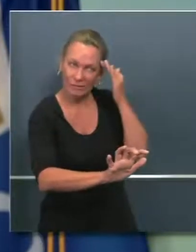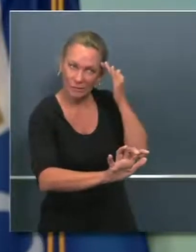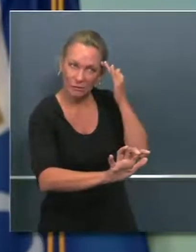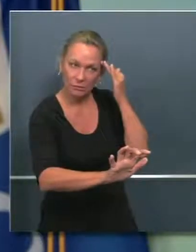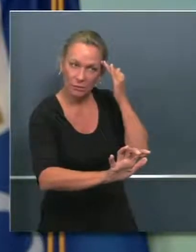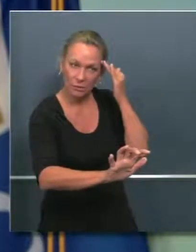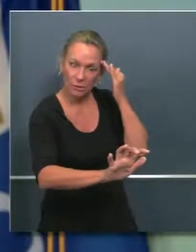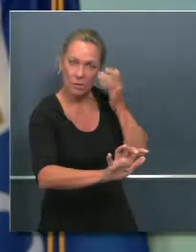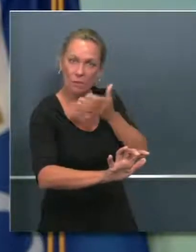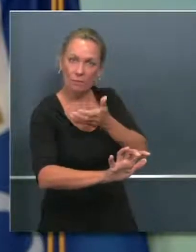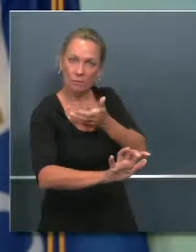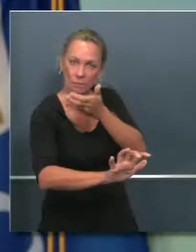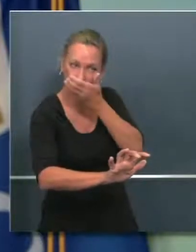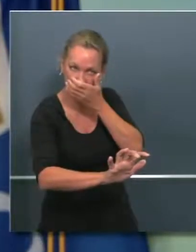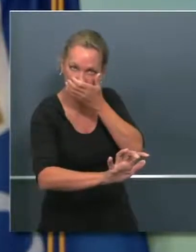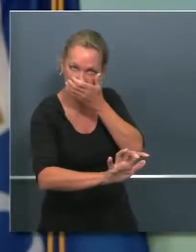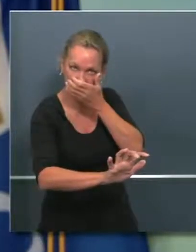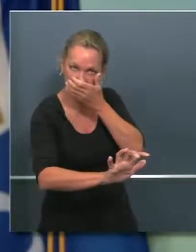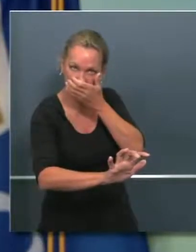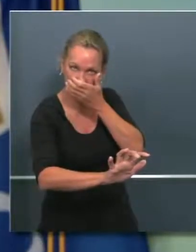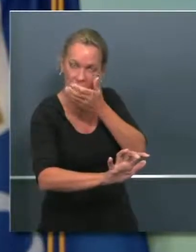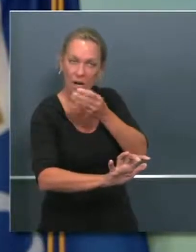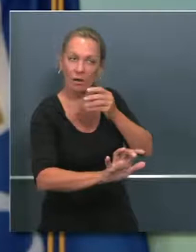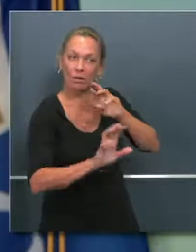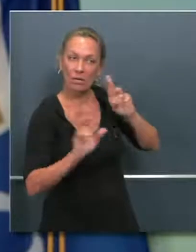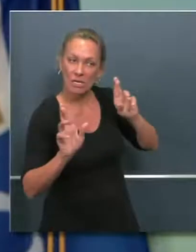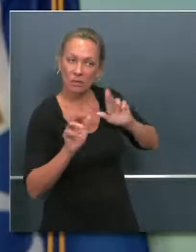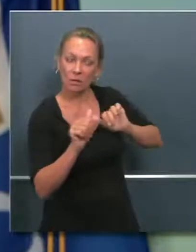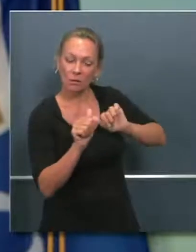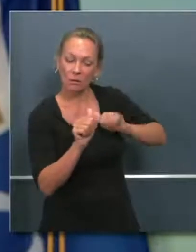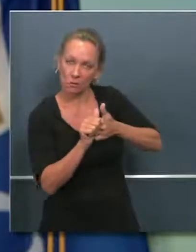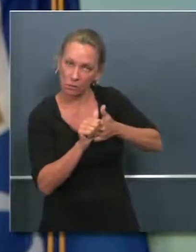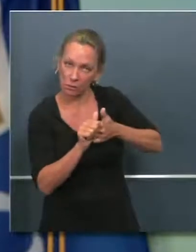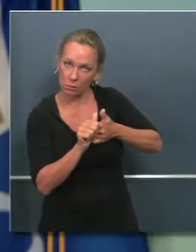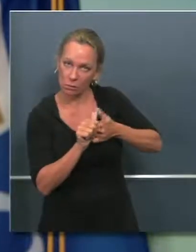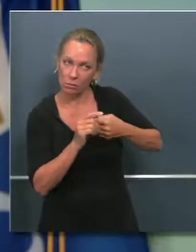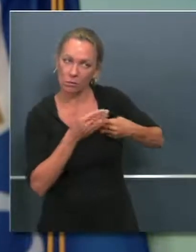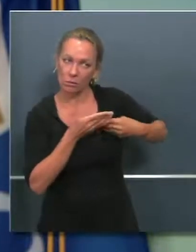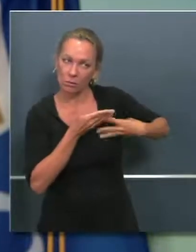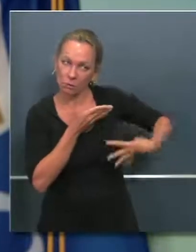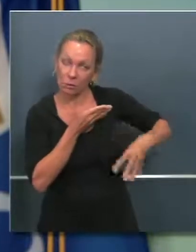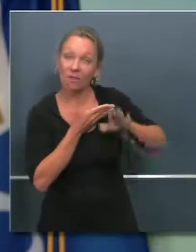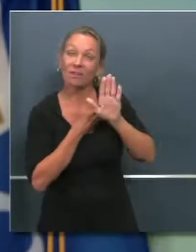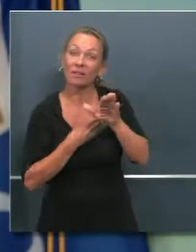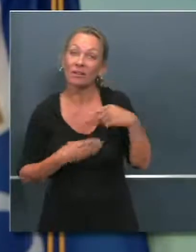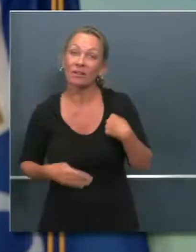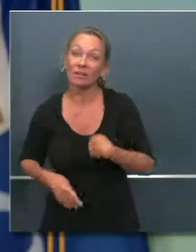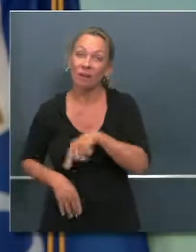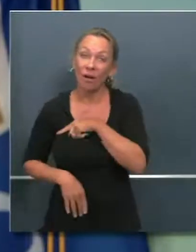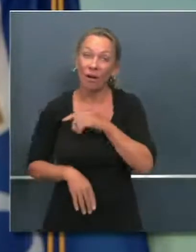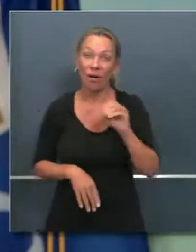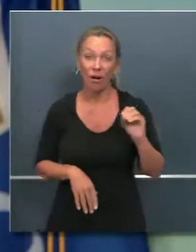we want to get out in the next weeks and months we've sent out tens of millions of masks and 95